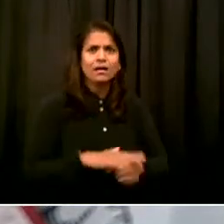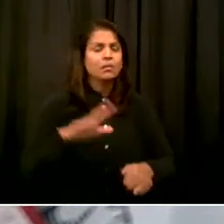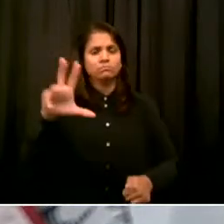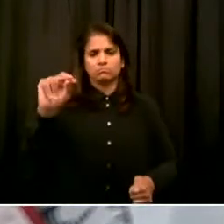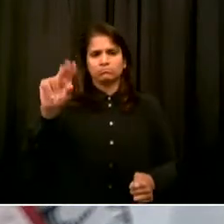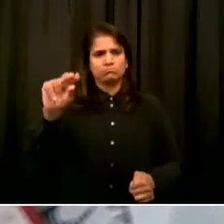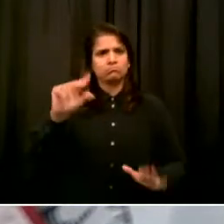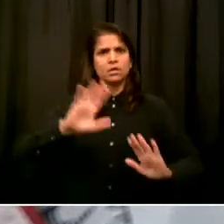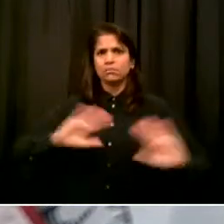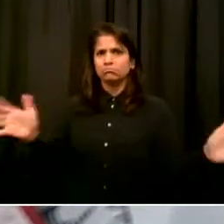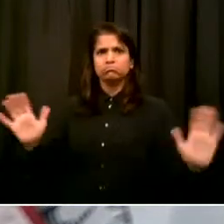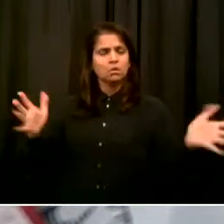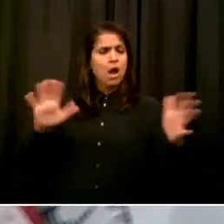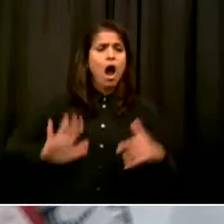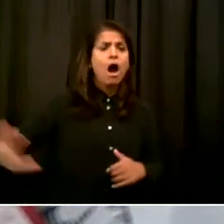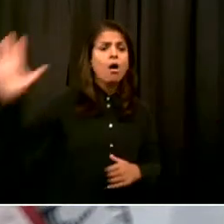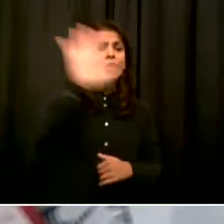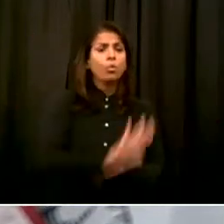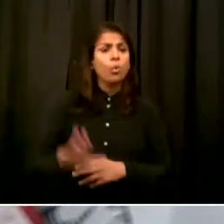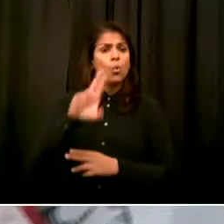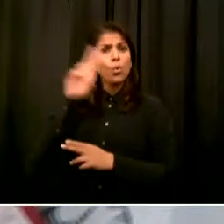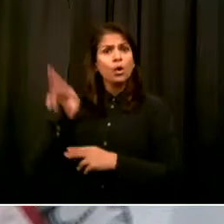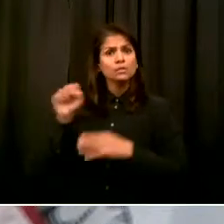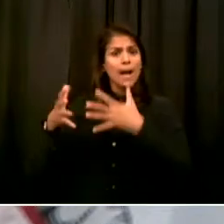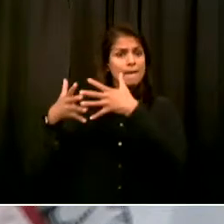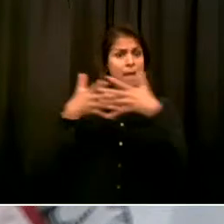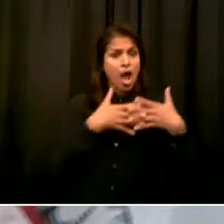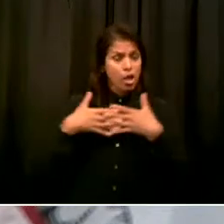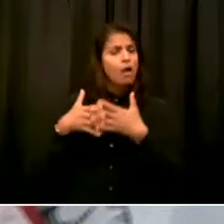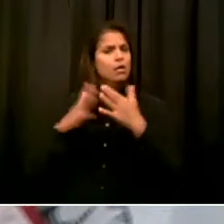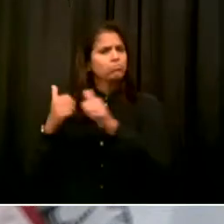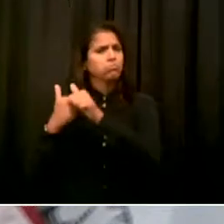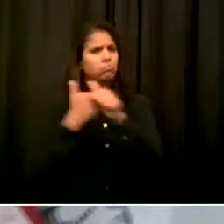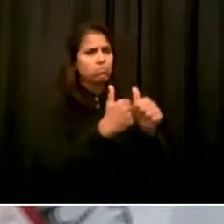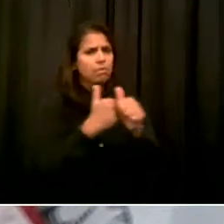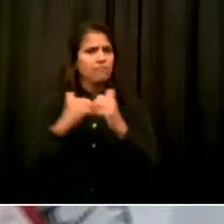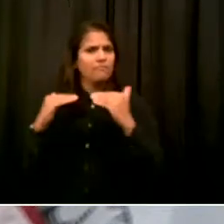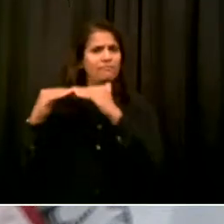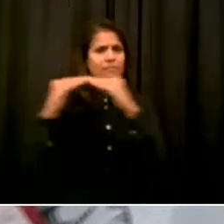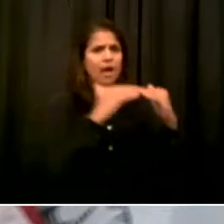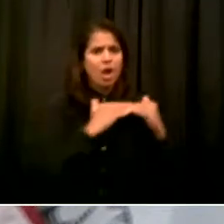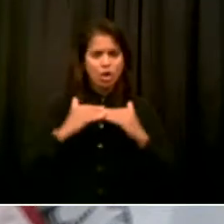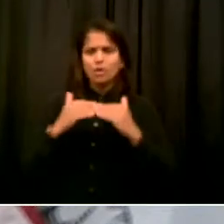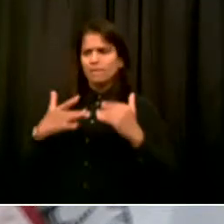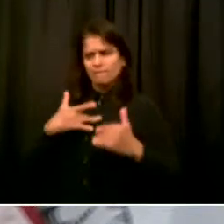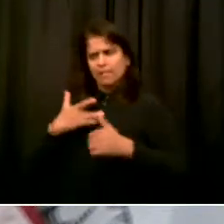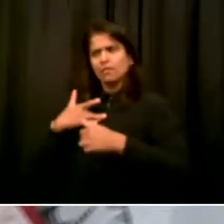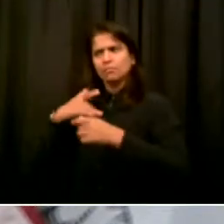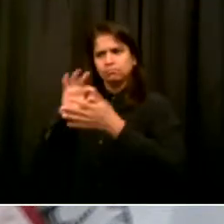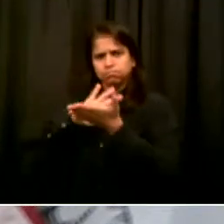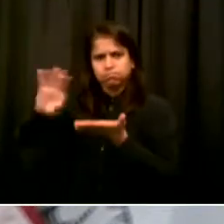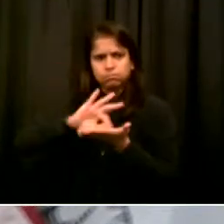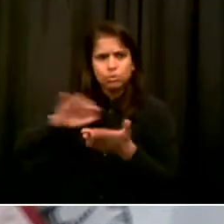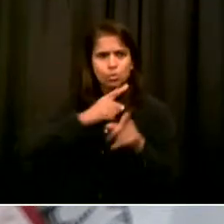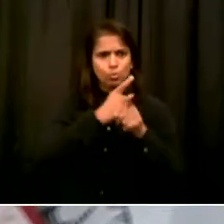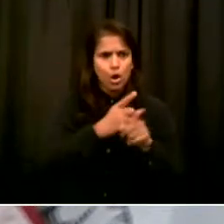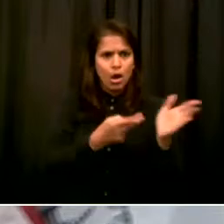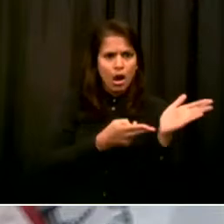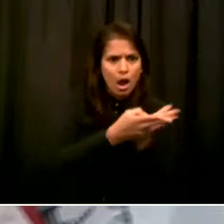SUPPRESSION, THEY ARE REAL CONCERNS. THANKFULLY IT LOOKS LIKE THE ELECTION PROCESSSSA LLL OVOVR E